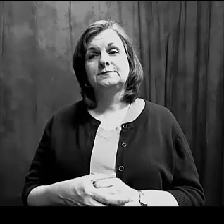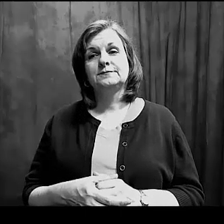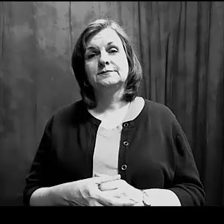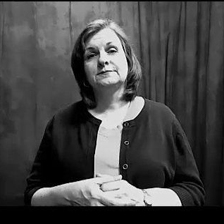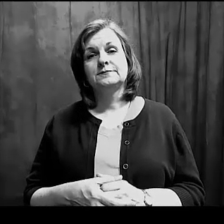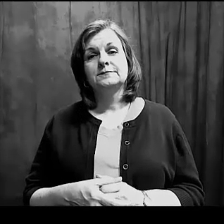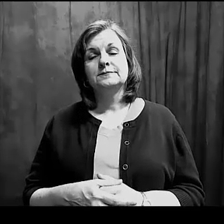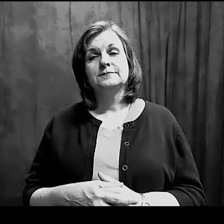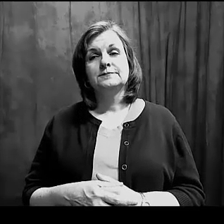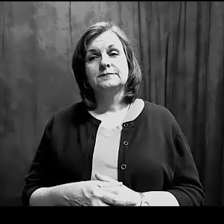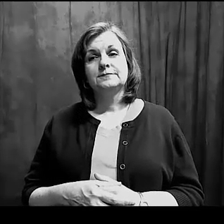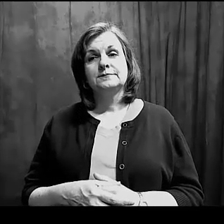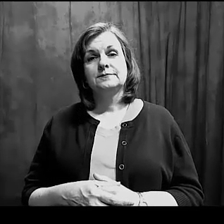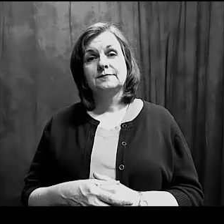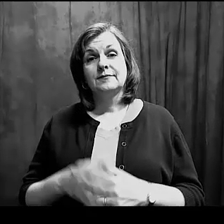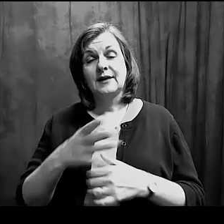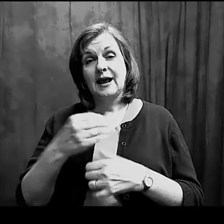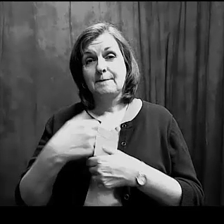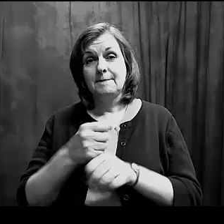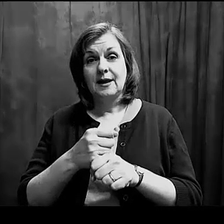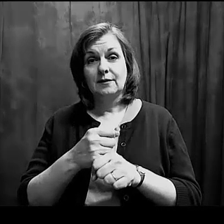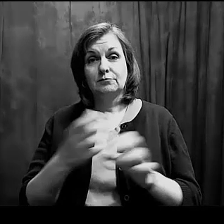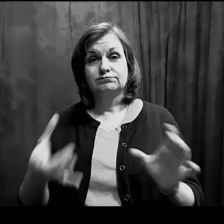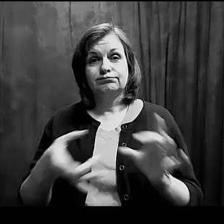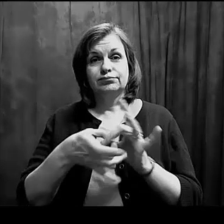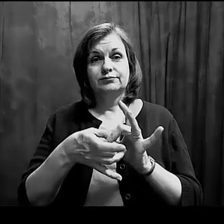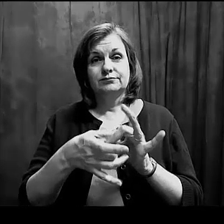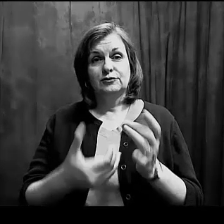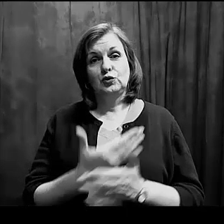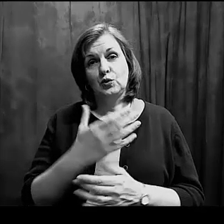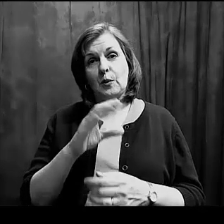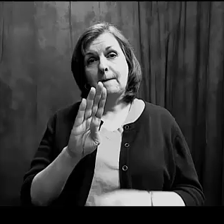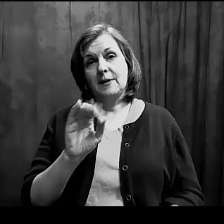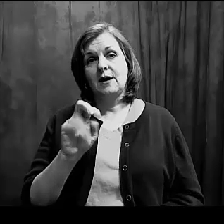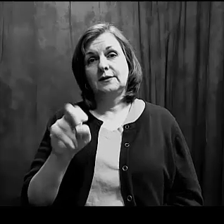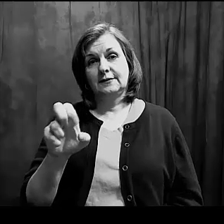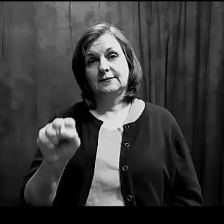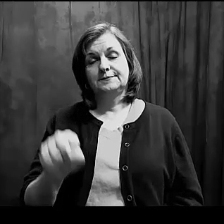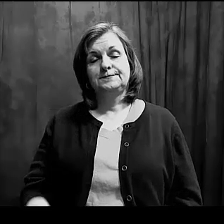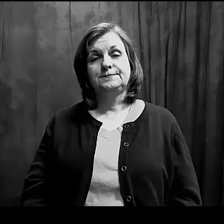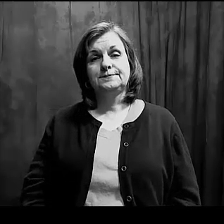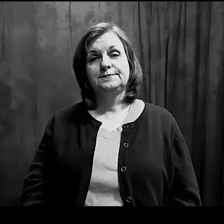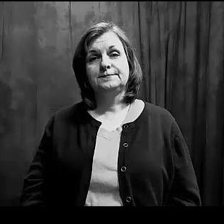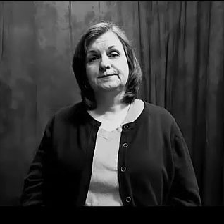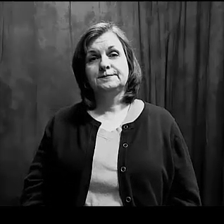and to form new bonds